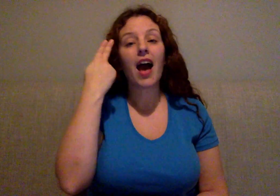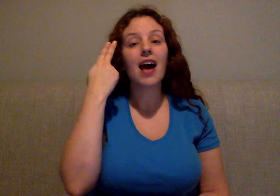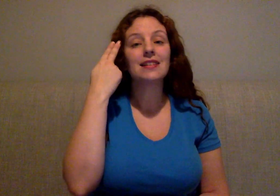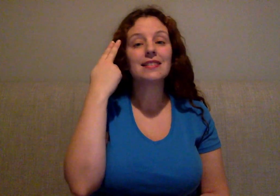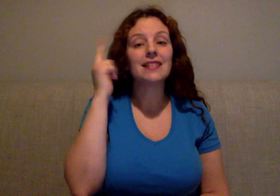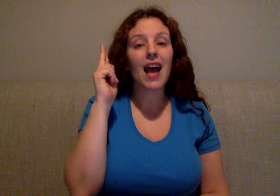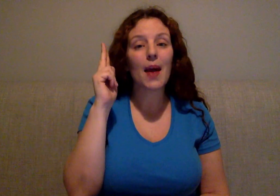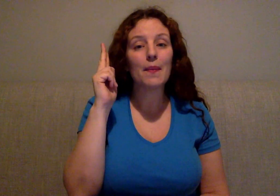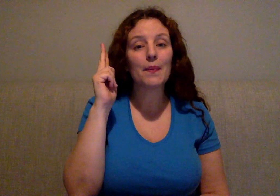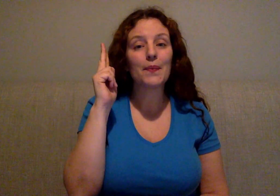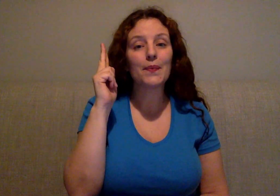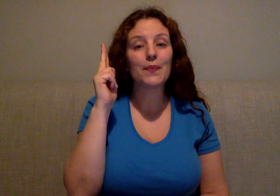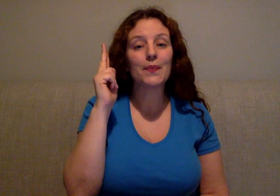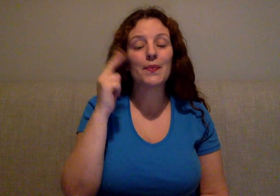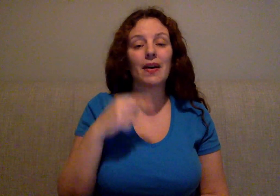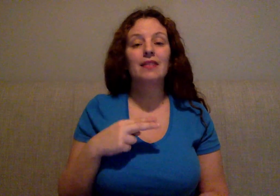NAME